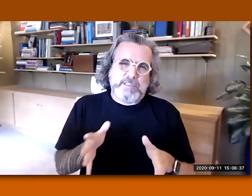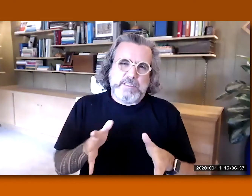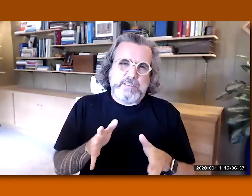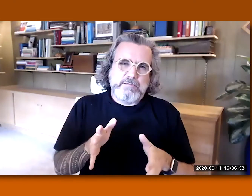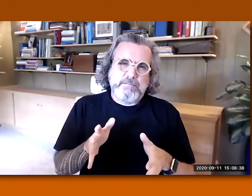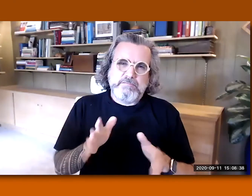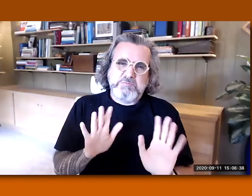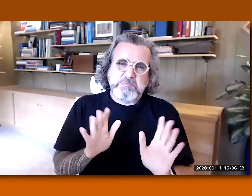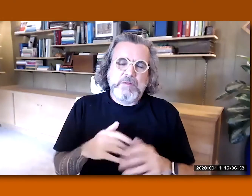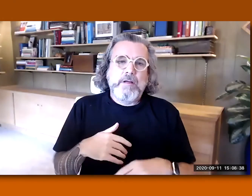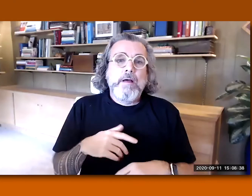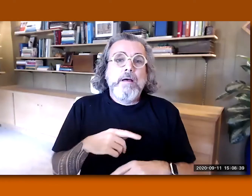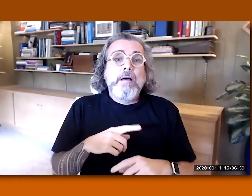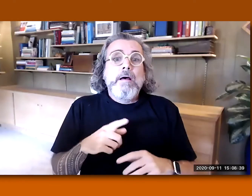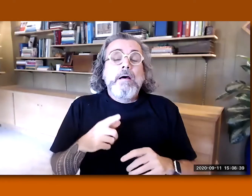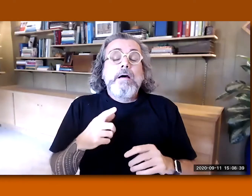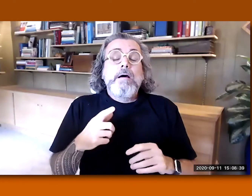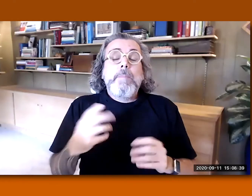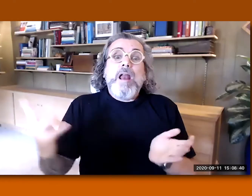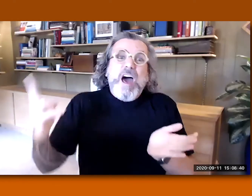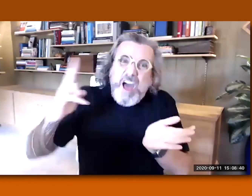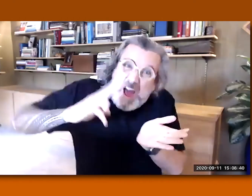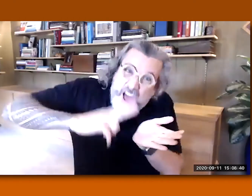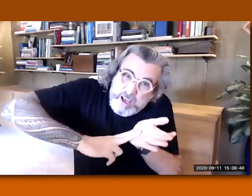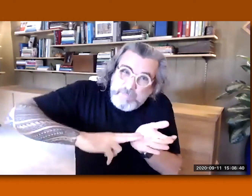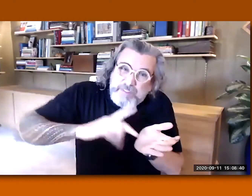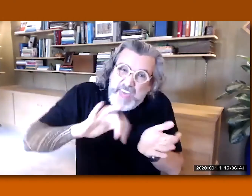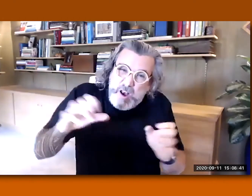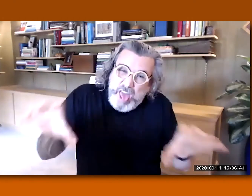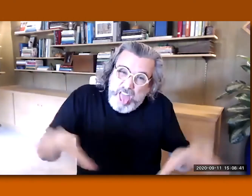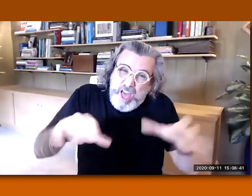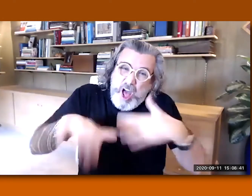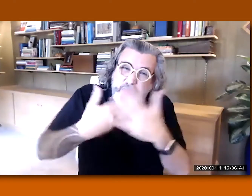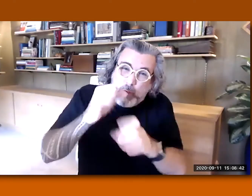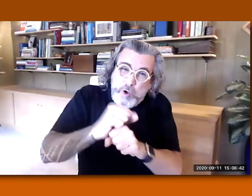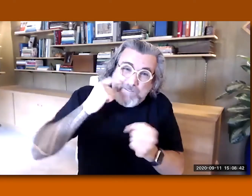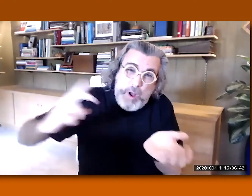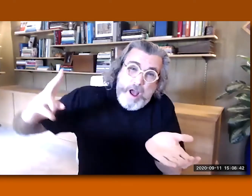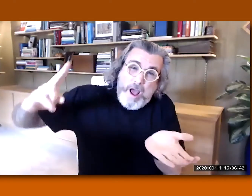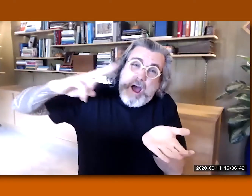But now to do all the paperwork for a contract as a subaward